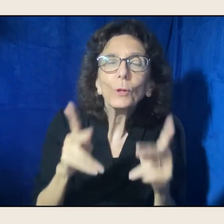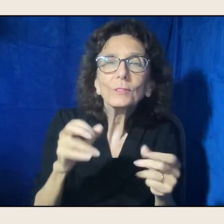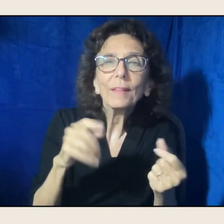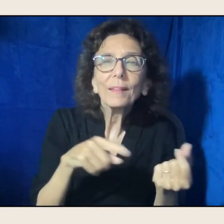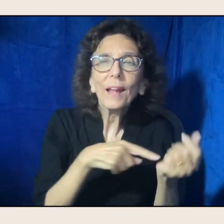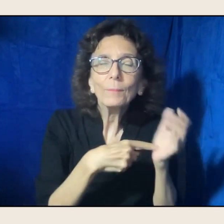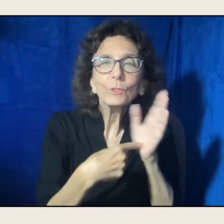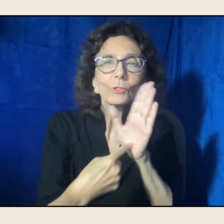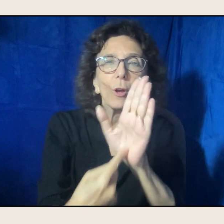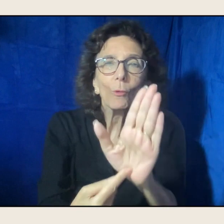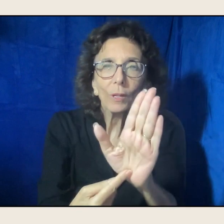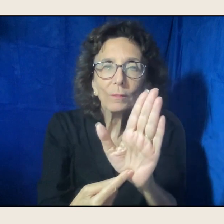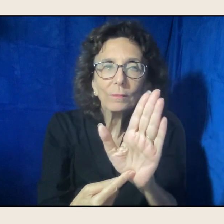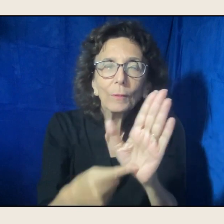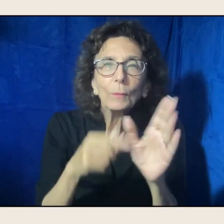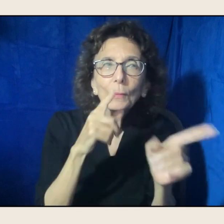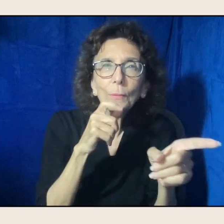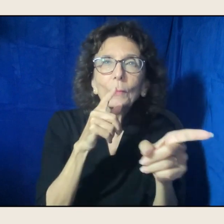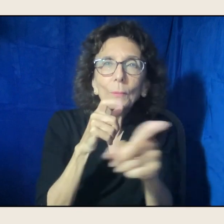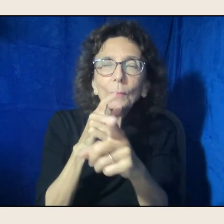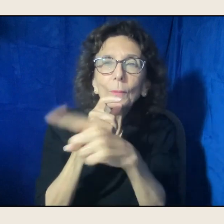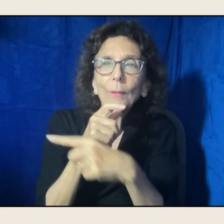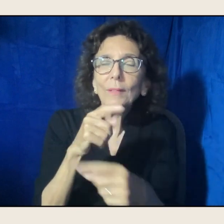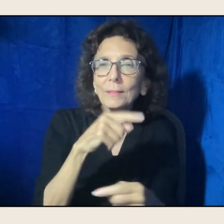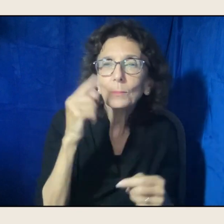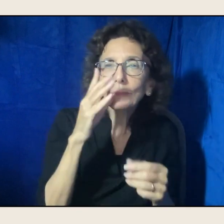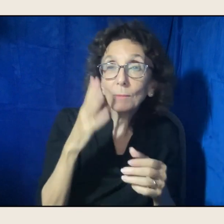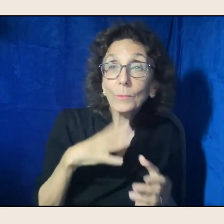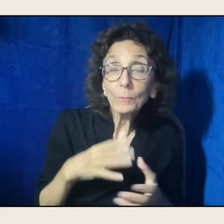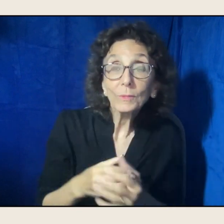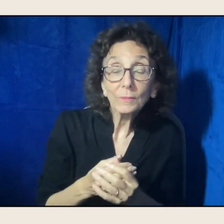I thought that, you know, these Black women constituents